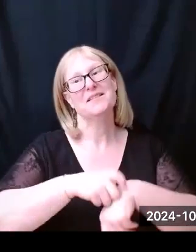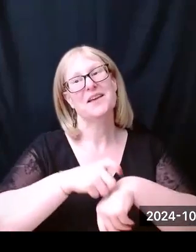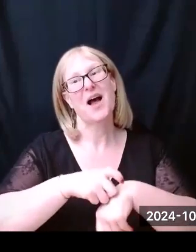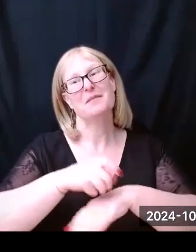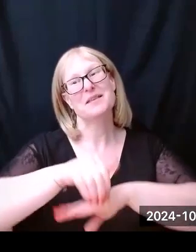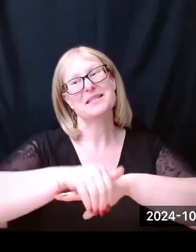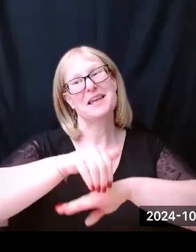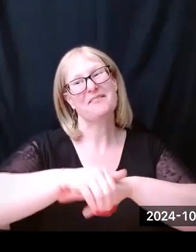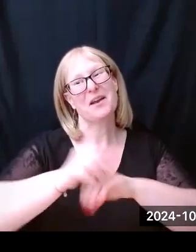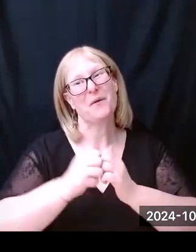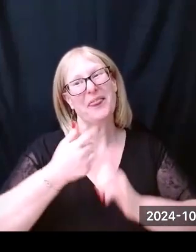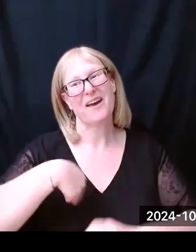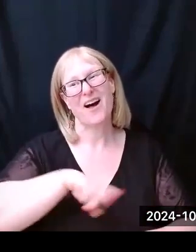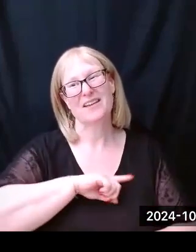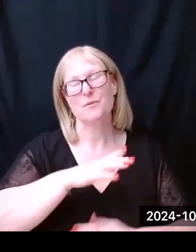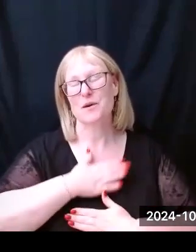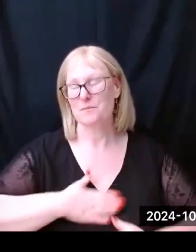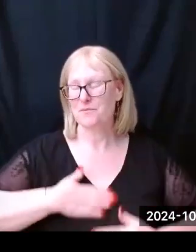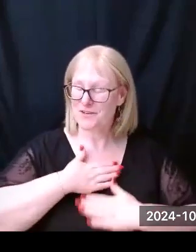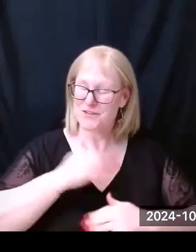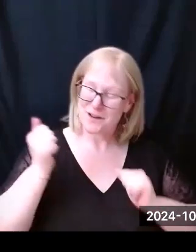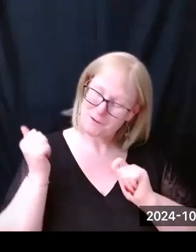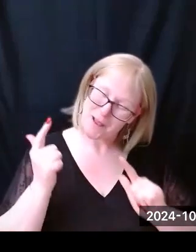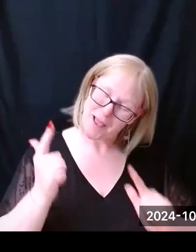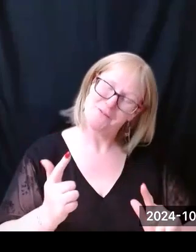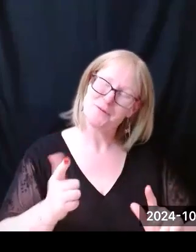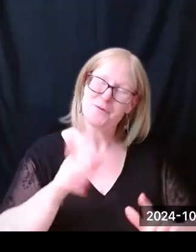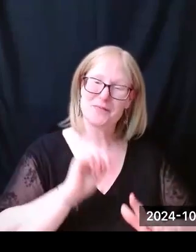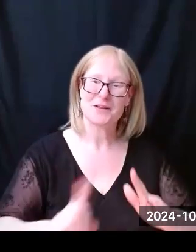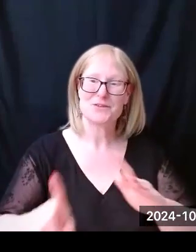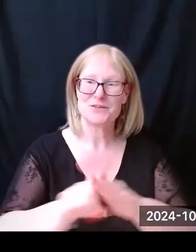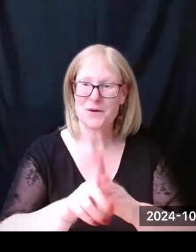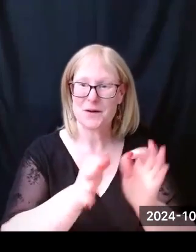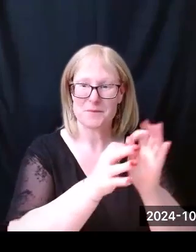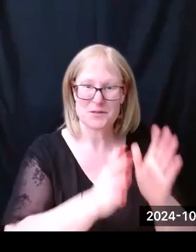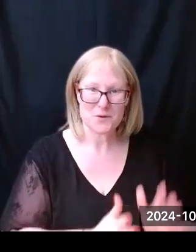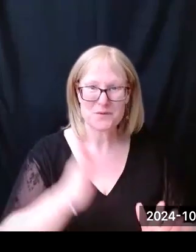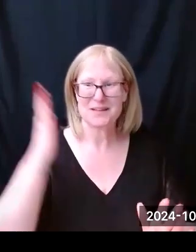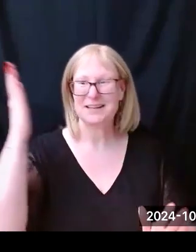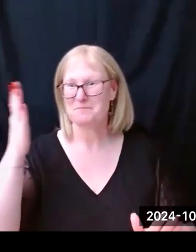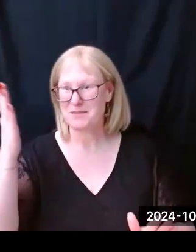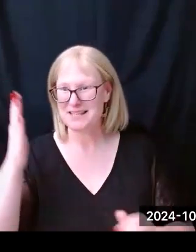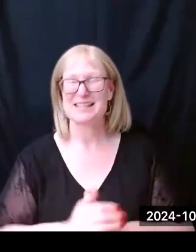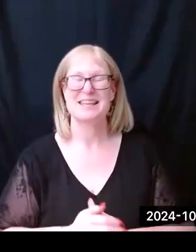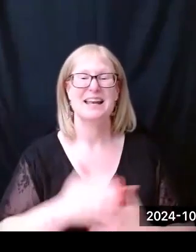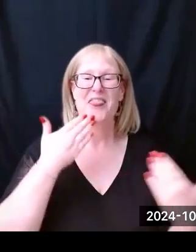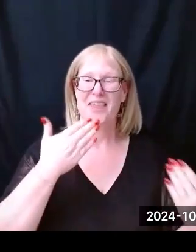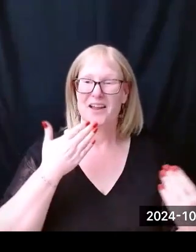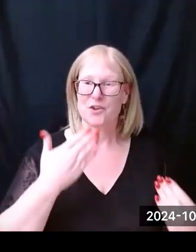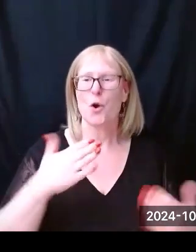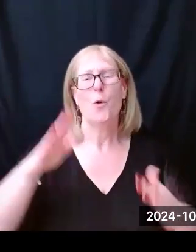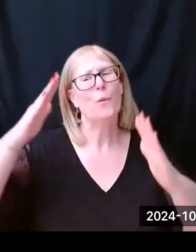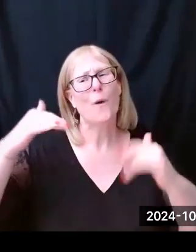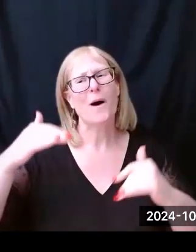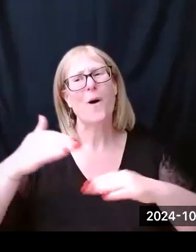with us. We appreciate all those who attended, interpreted and presented. We hope you found this useful and consider registering for